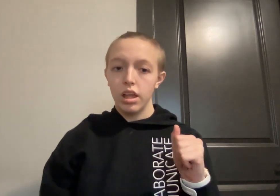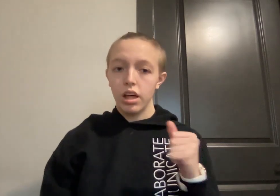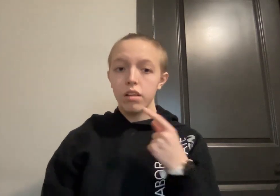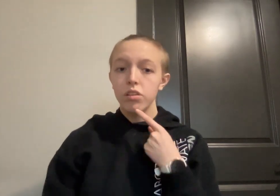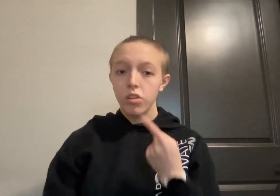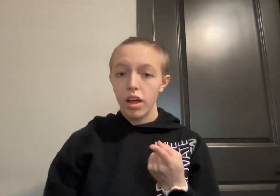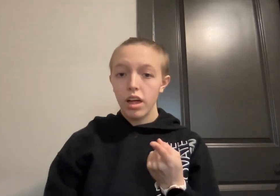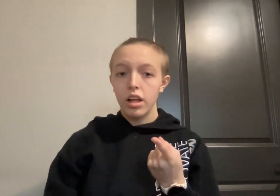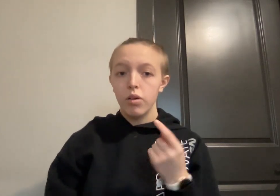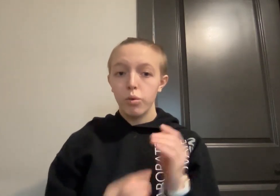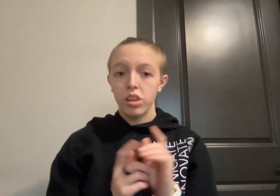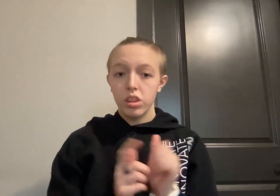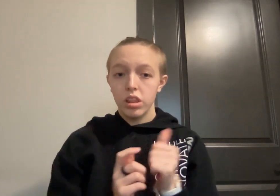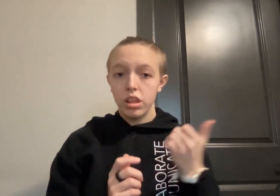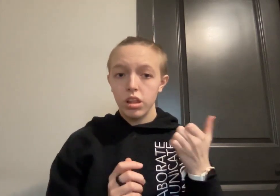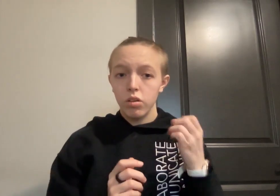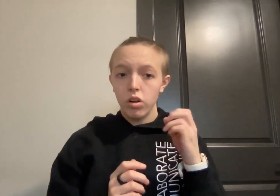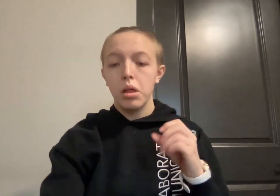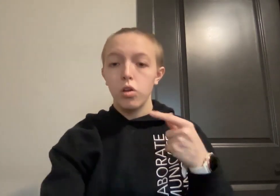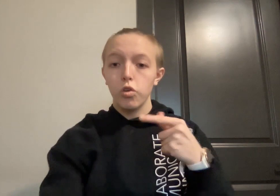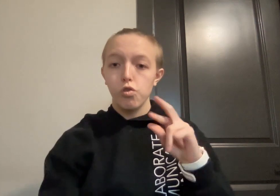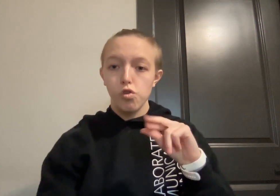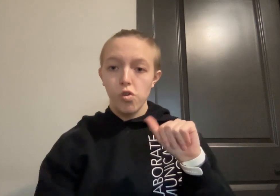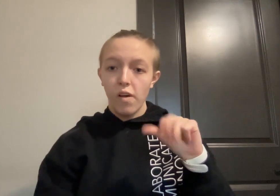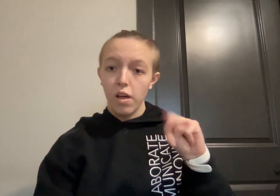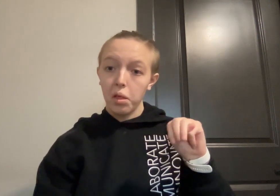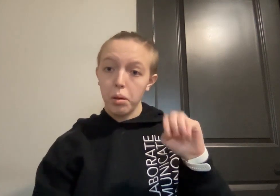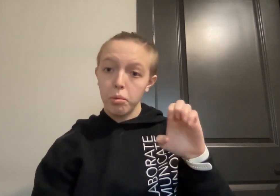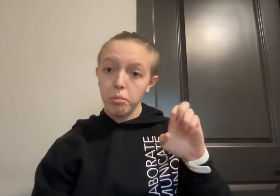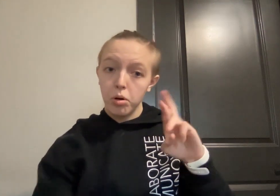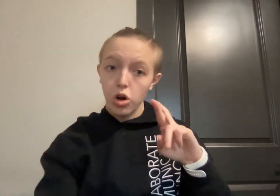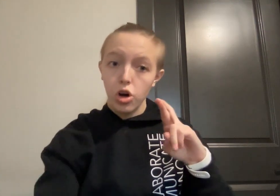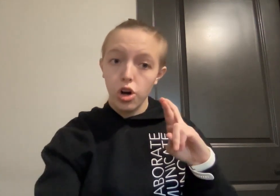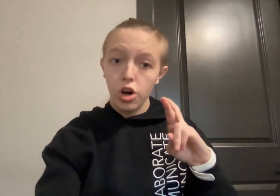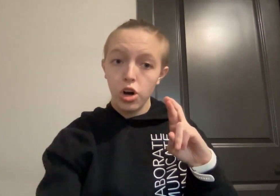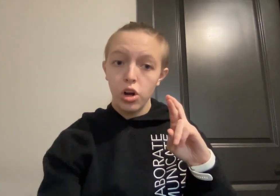As said earlier with the